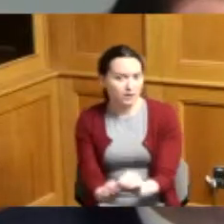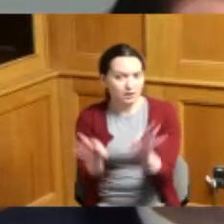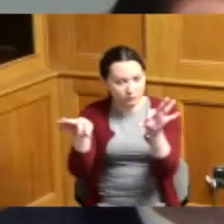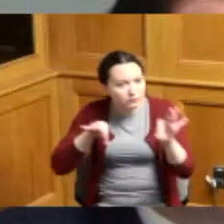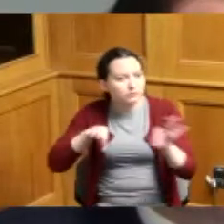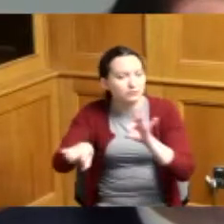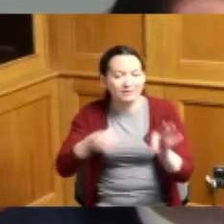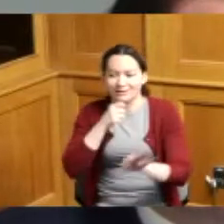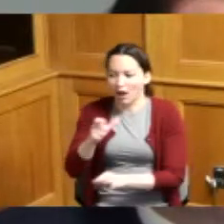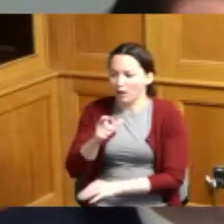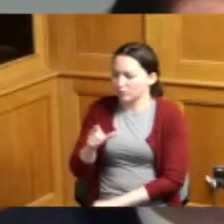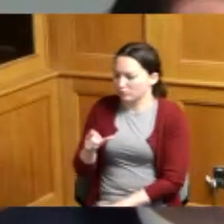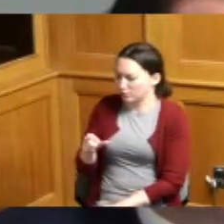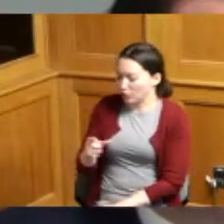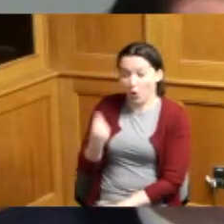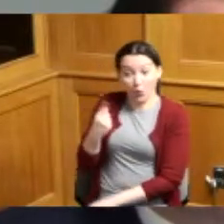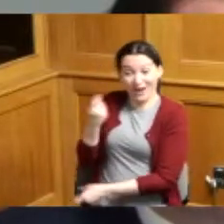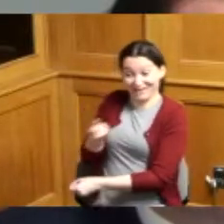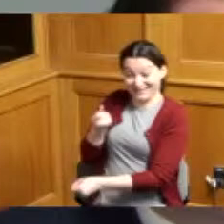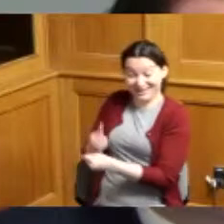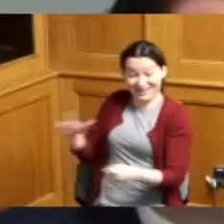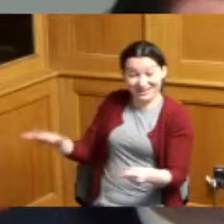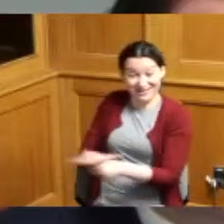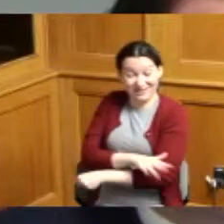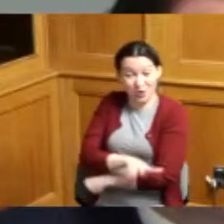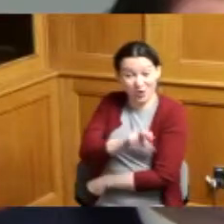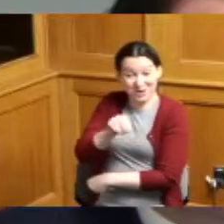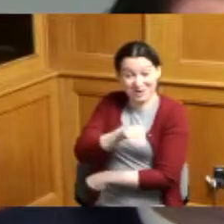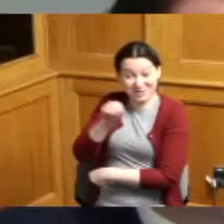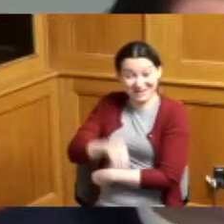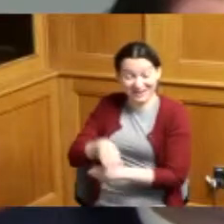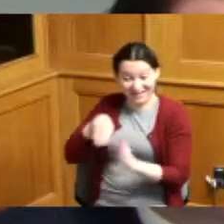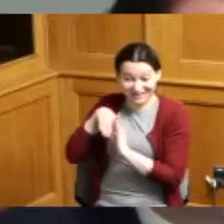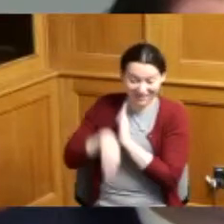necessarily that that a one-year full property tax rebate would bankrupt the fund because